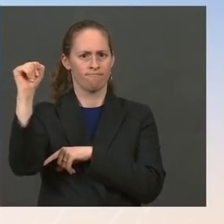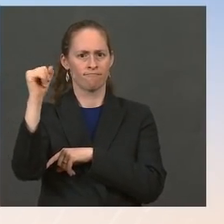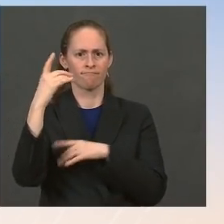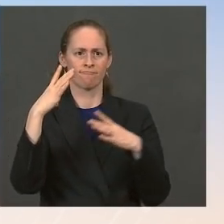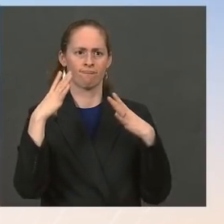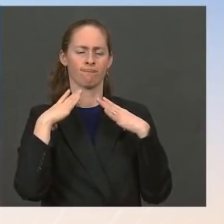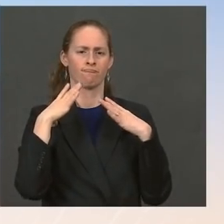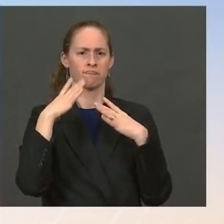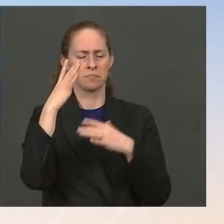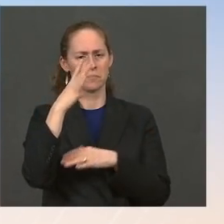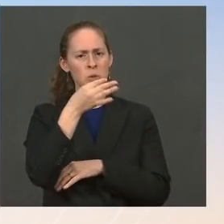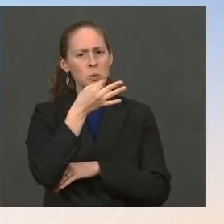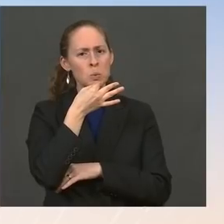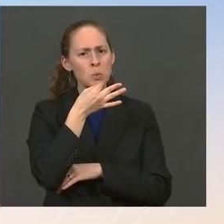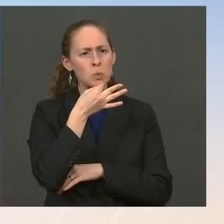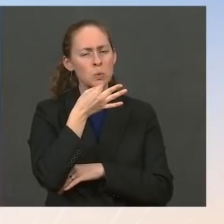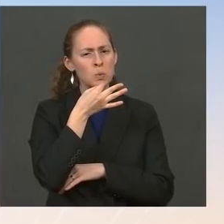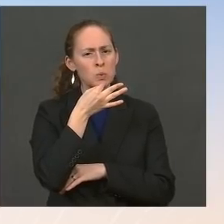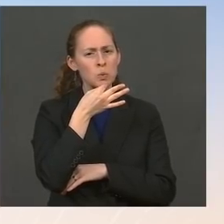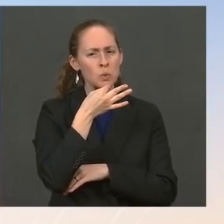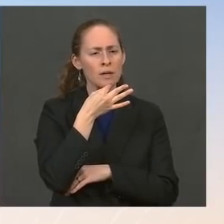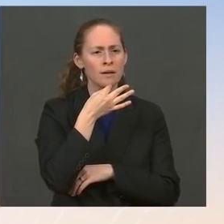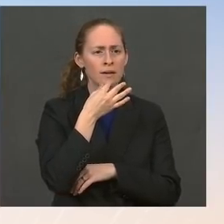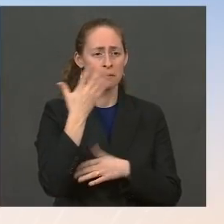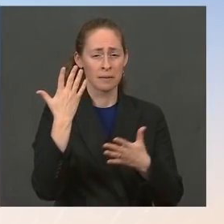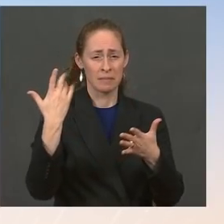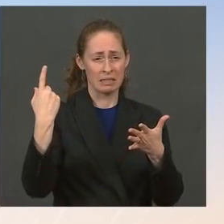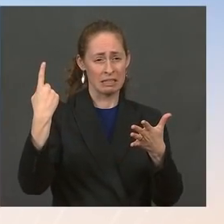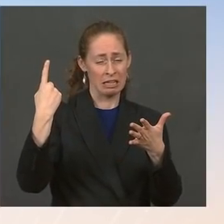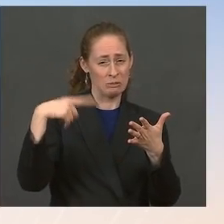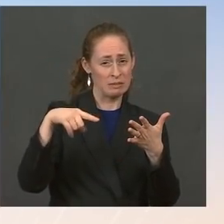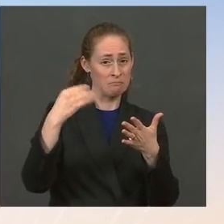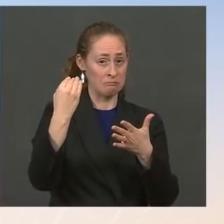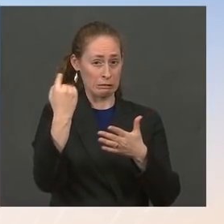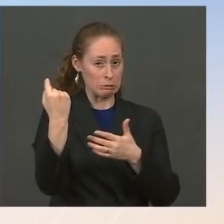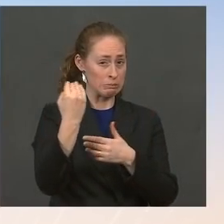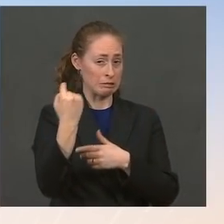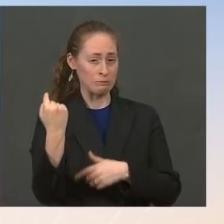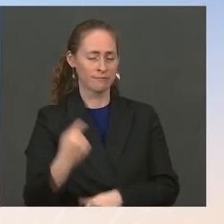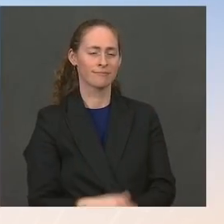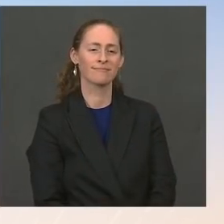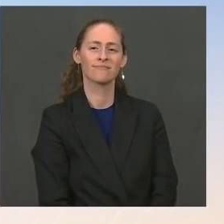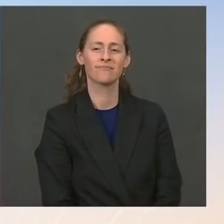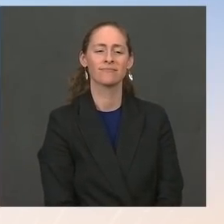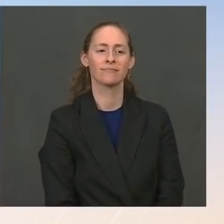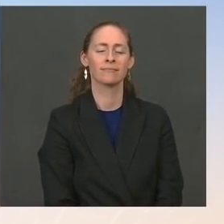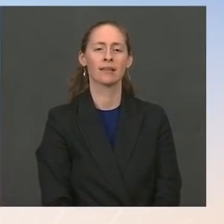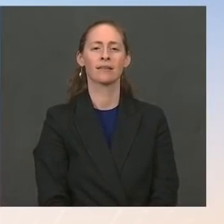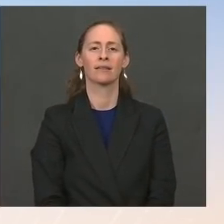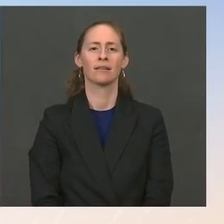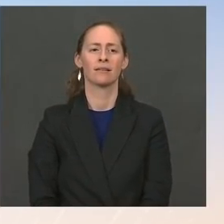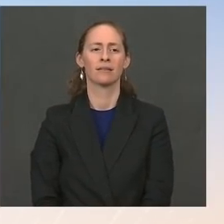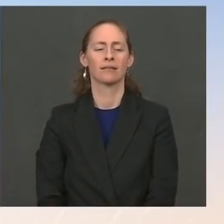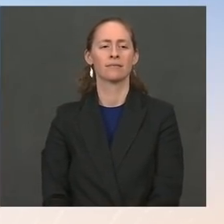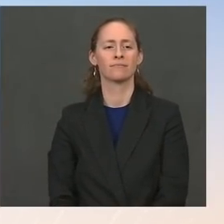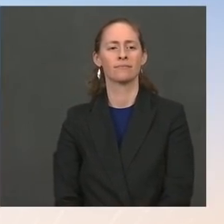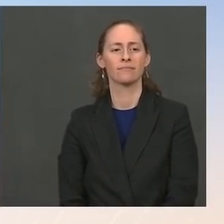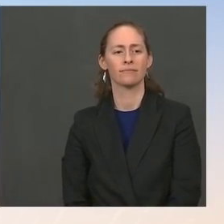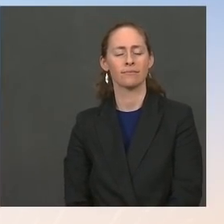there'll be more to report early next week. The Press: Okay. Government funding runs out December 3rd. I'm wondering if the White House right now